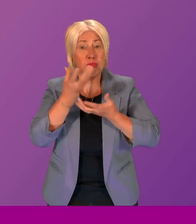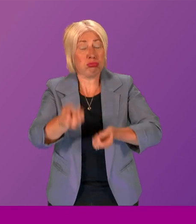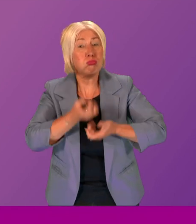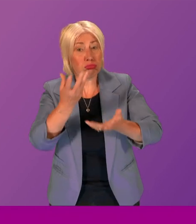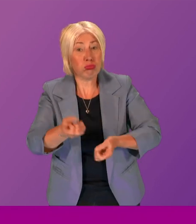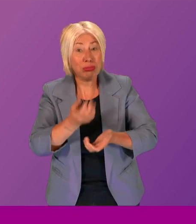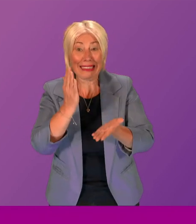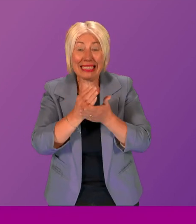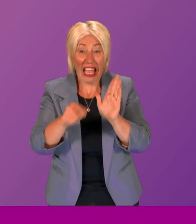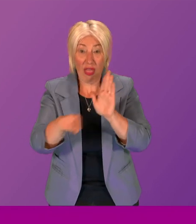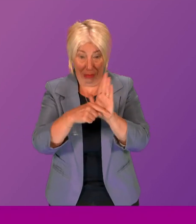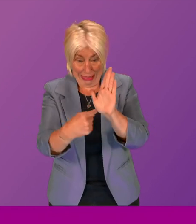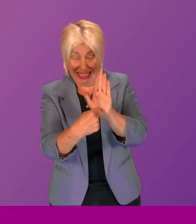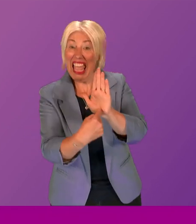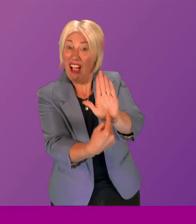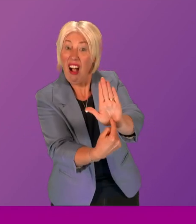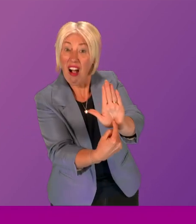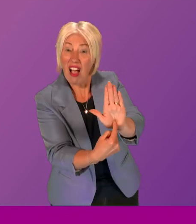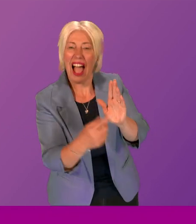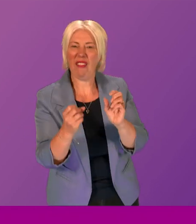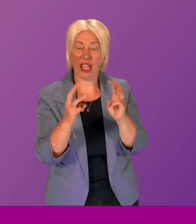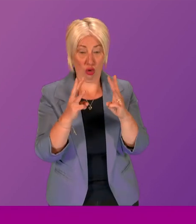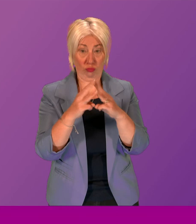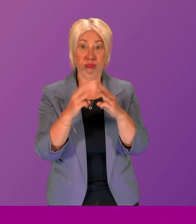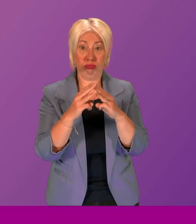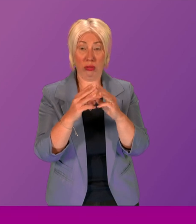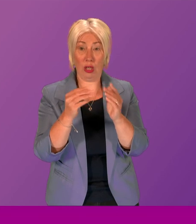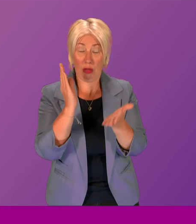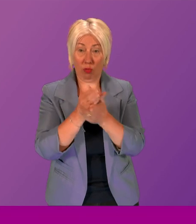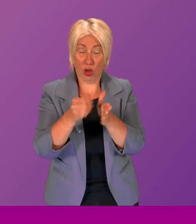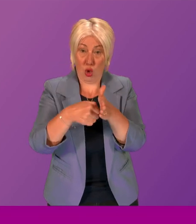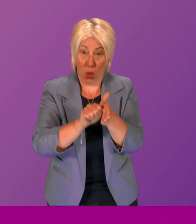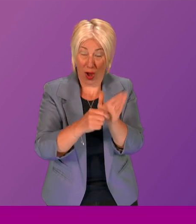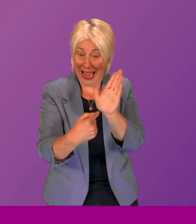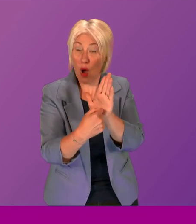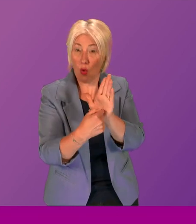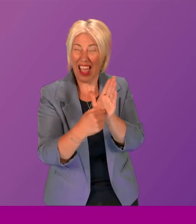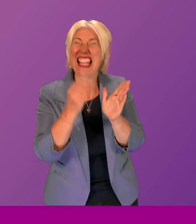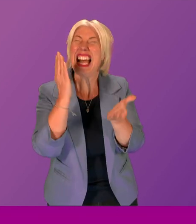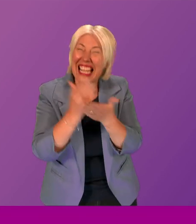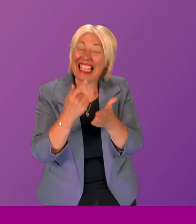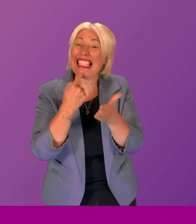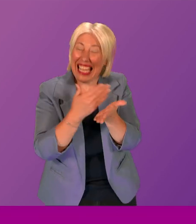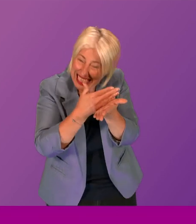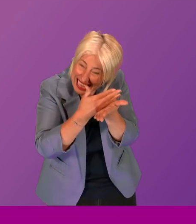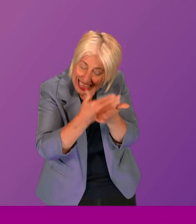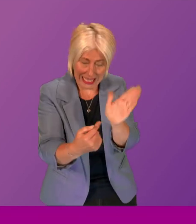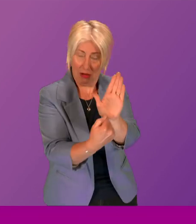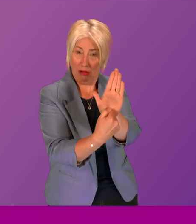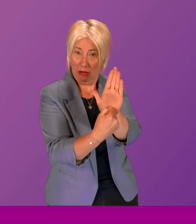in the bill. In fact, there is a triple-lock protection, because, first, there is explicit reference in the bill to freedom of expression. That